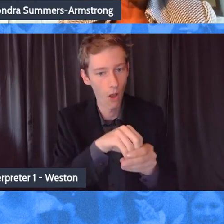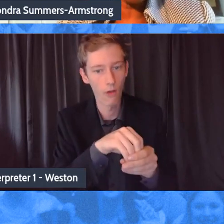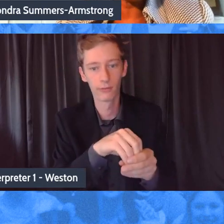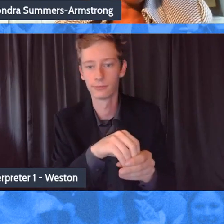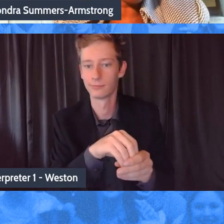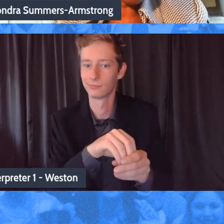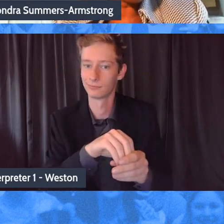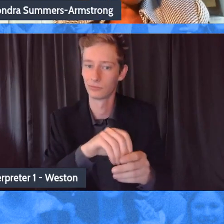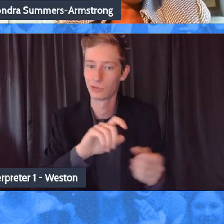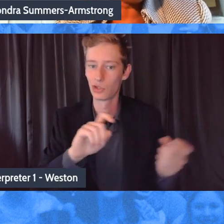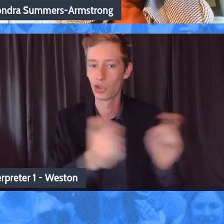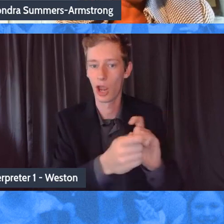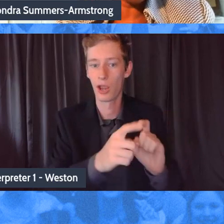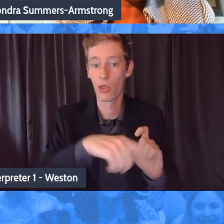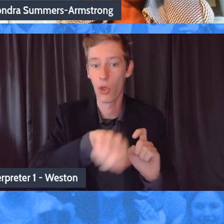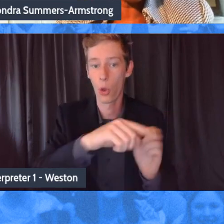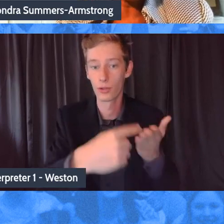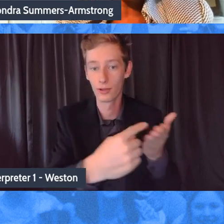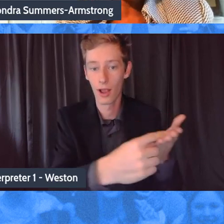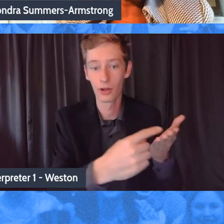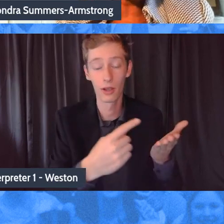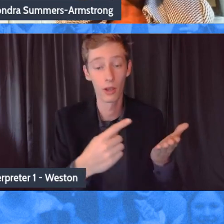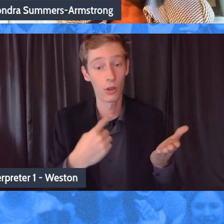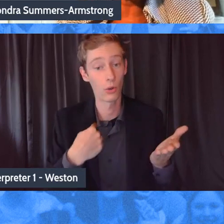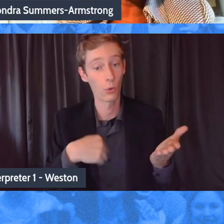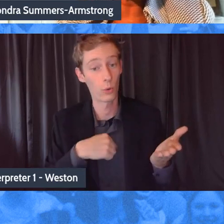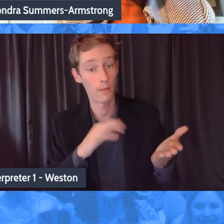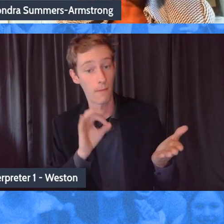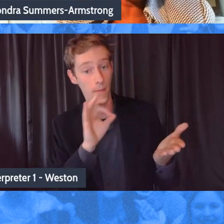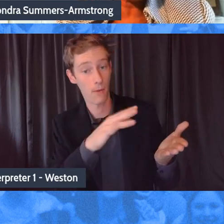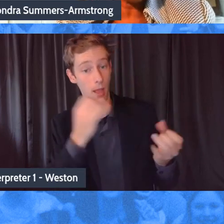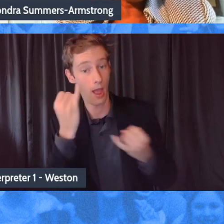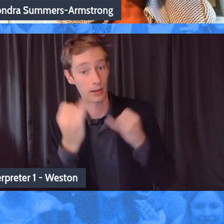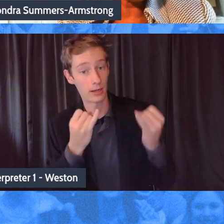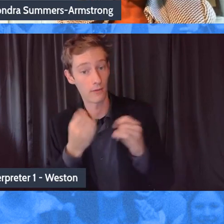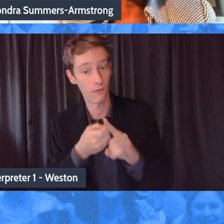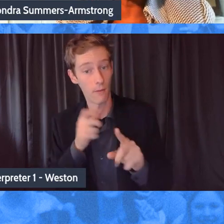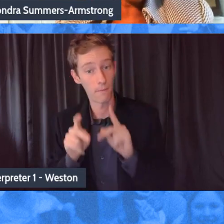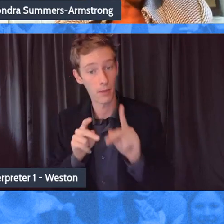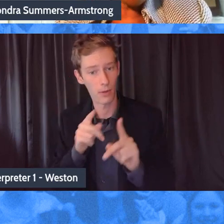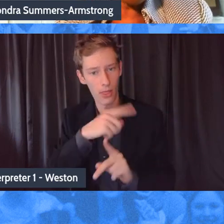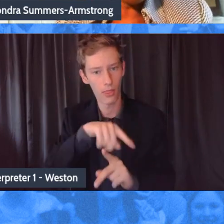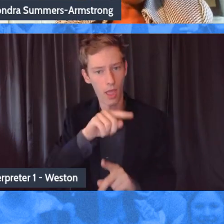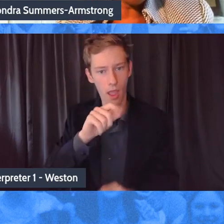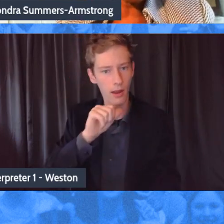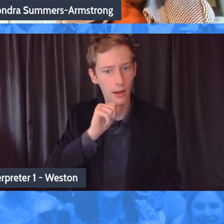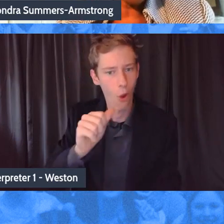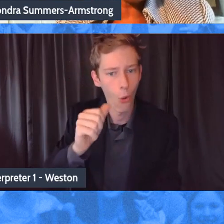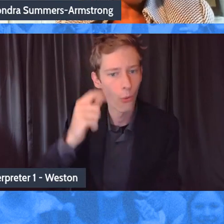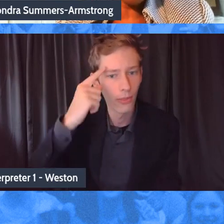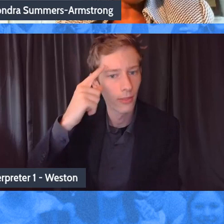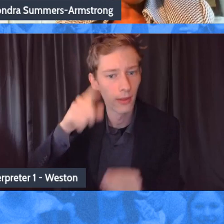or have had access historically don't necessarily consider. And so if we're not there, we're not heard.